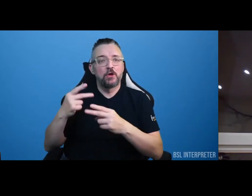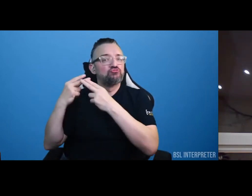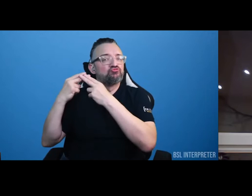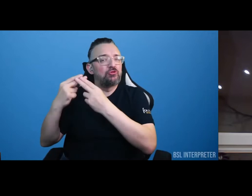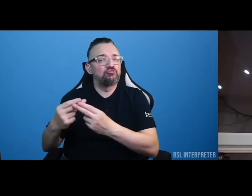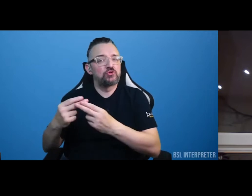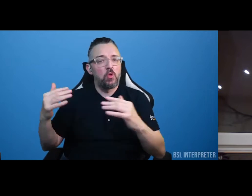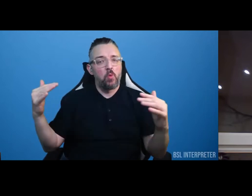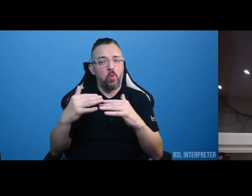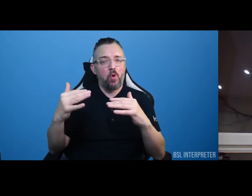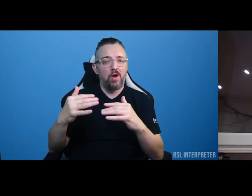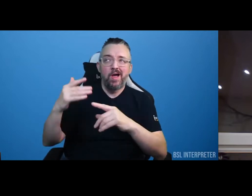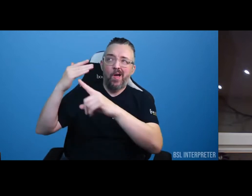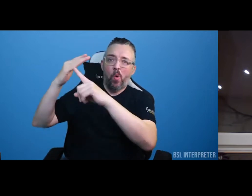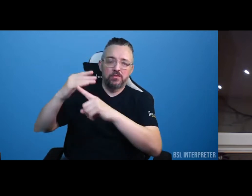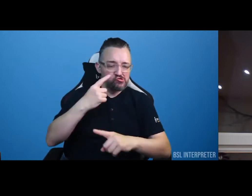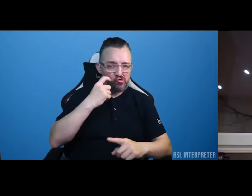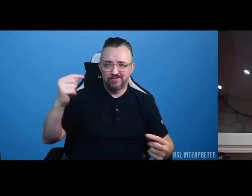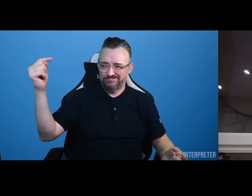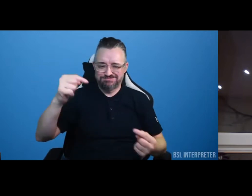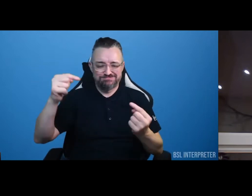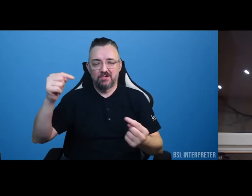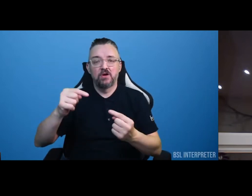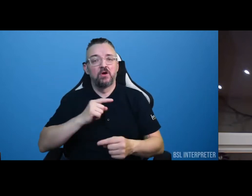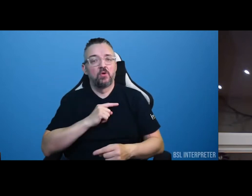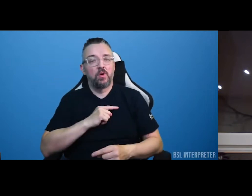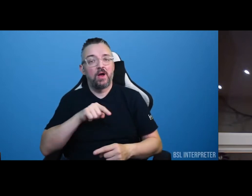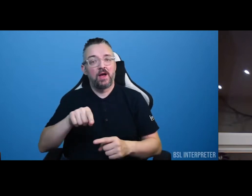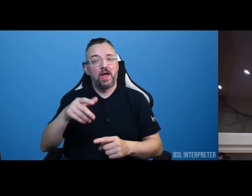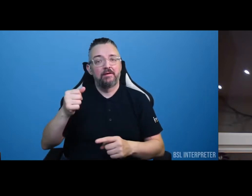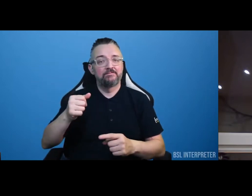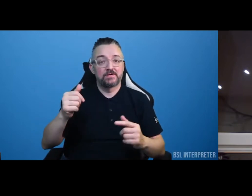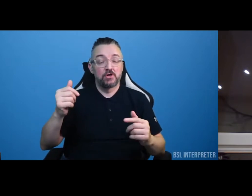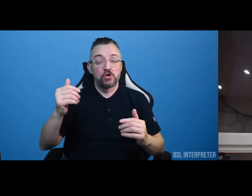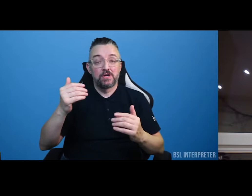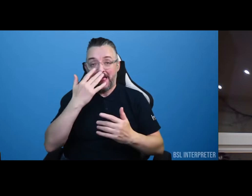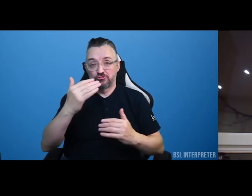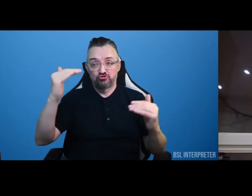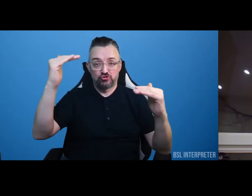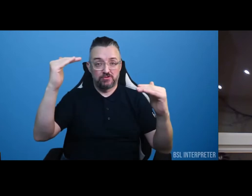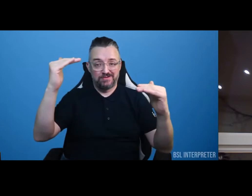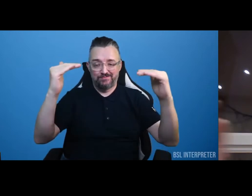because of COVID-19, and specifically because of the generational inequity that was caused through both the health impacts